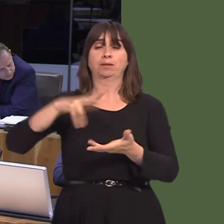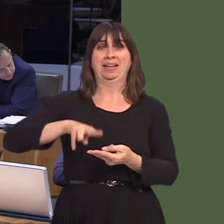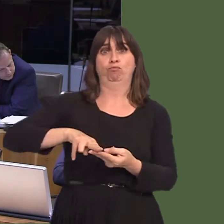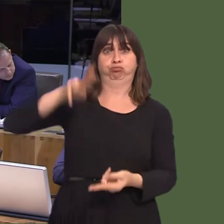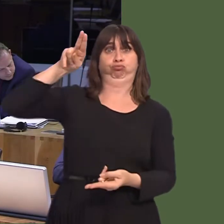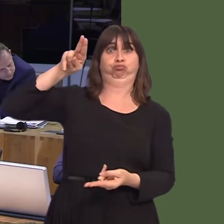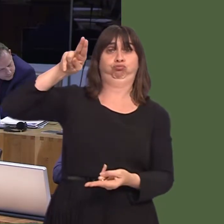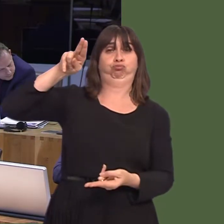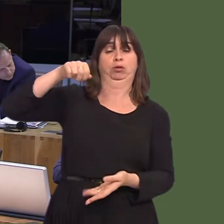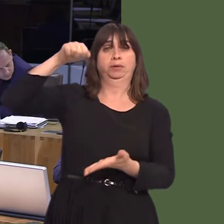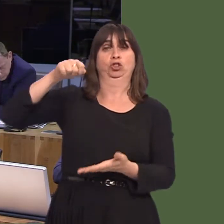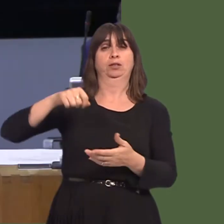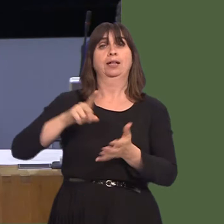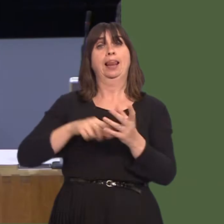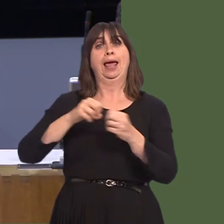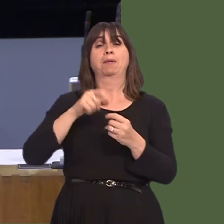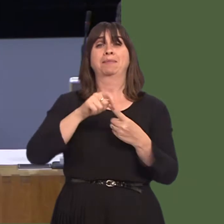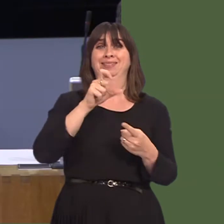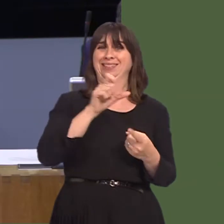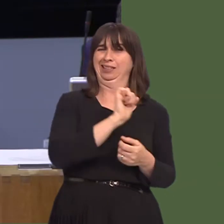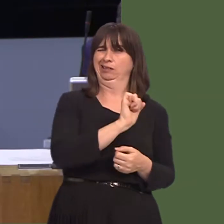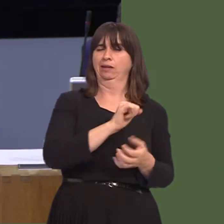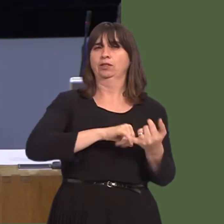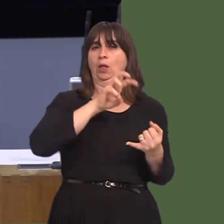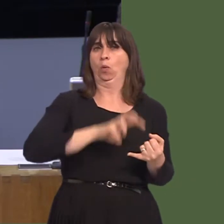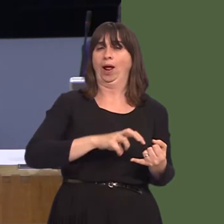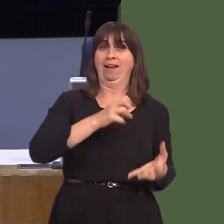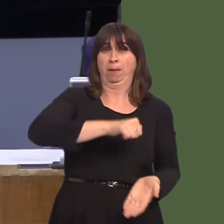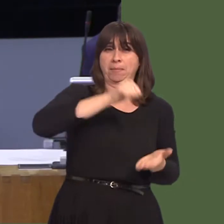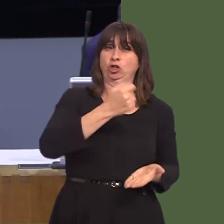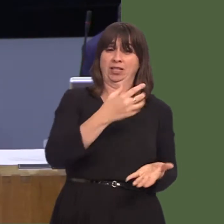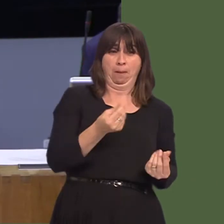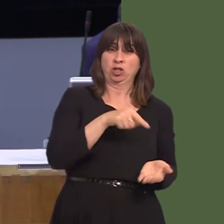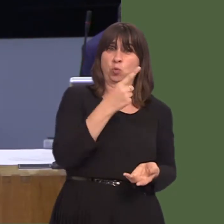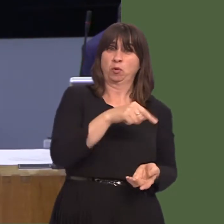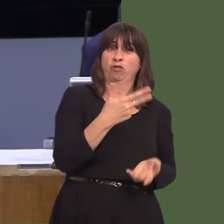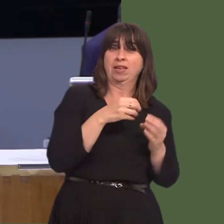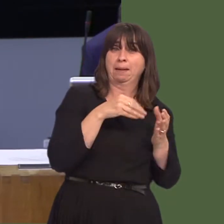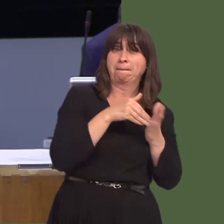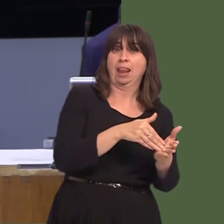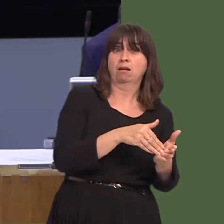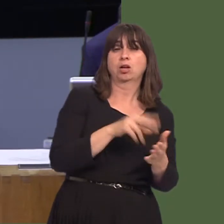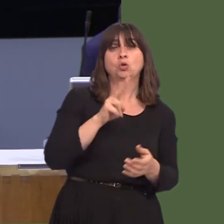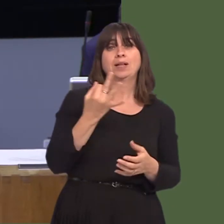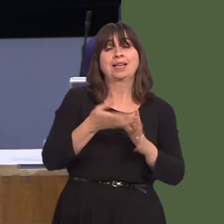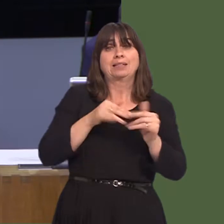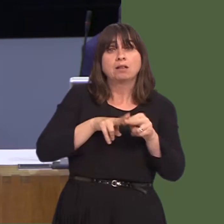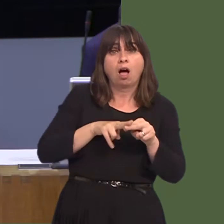The Labour PCC for south Wales indeed has a budget of £1.3 million and 28 staff, plus a deputy commissioner.